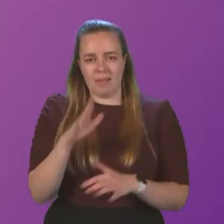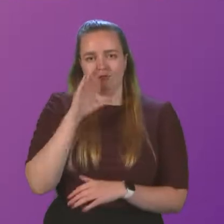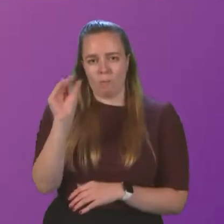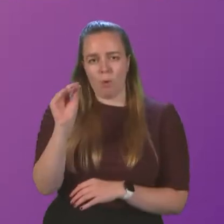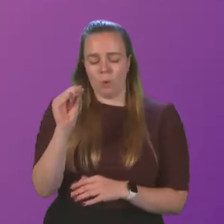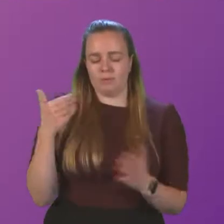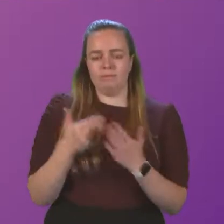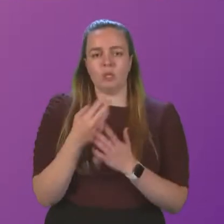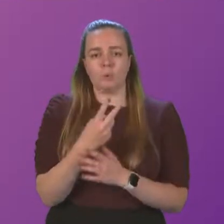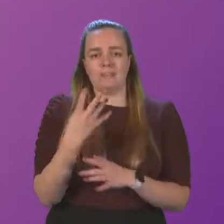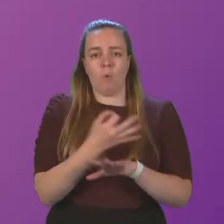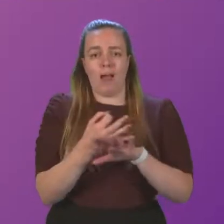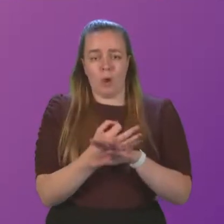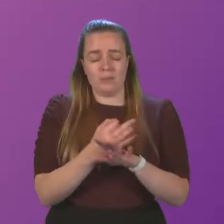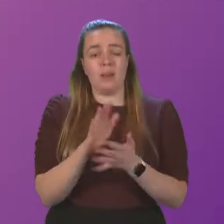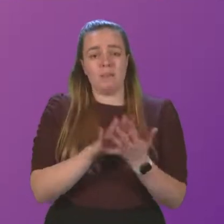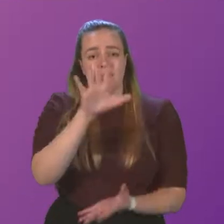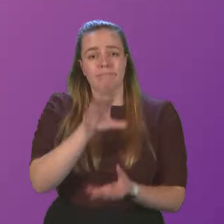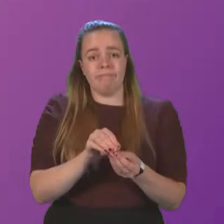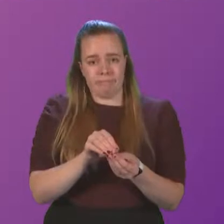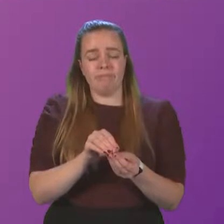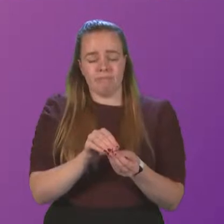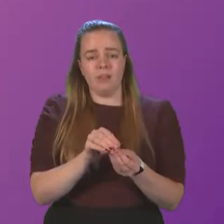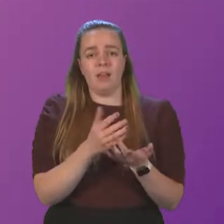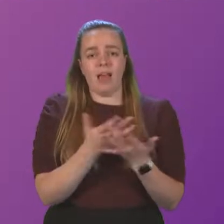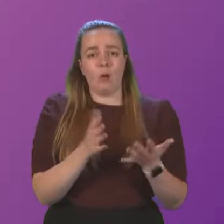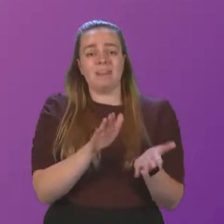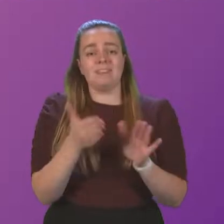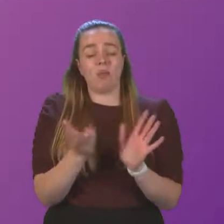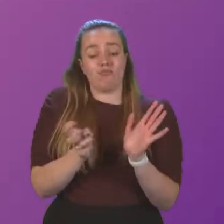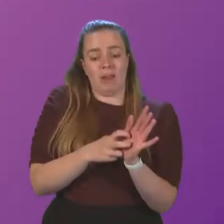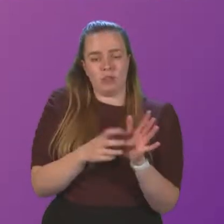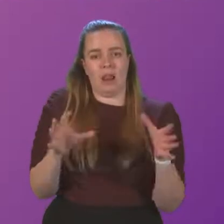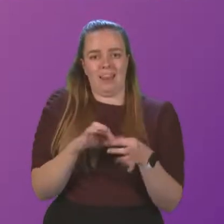the past 24 hours, which takes the total number of deaths registered under the daily definition